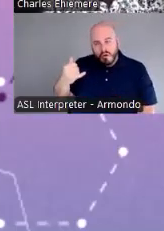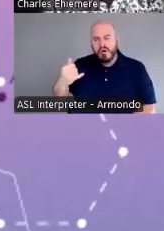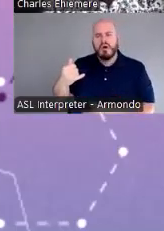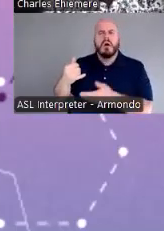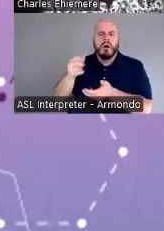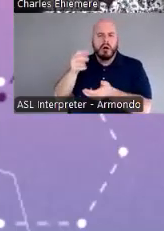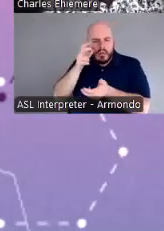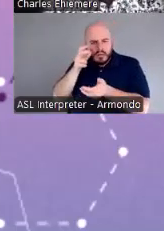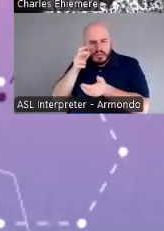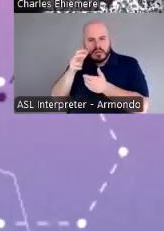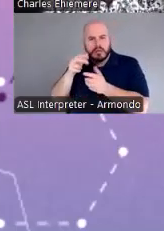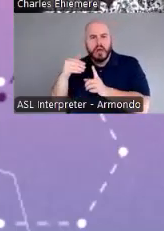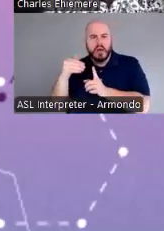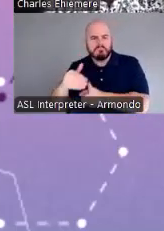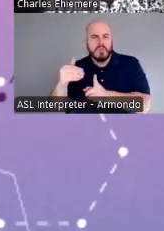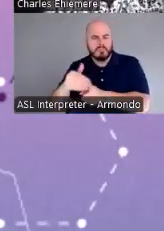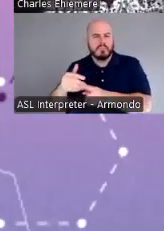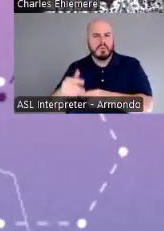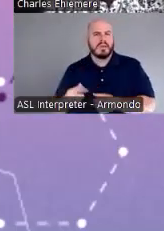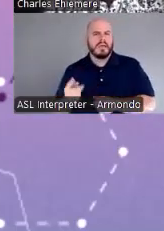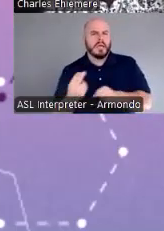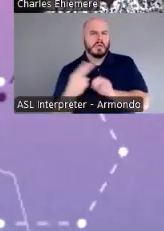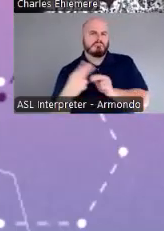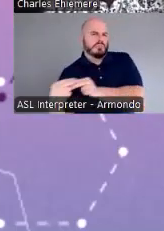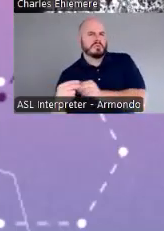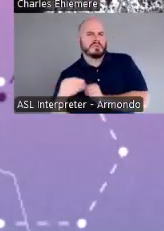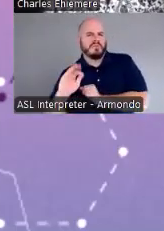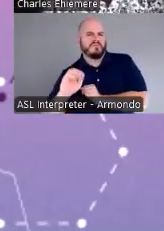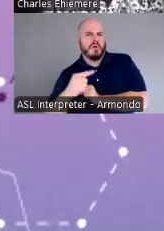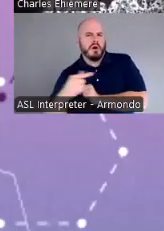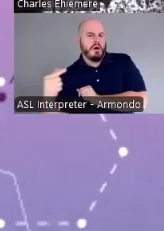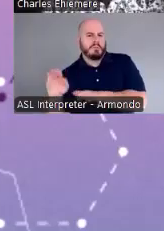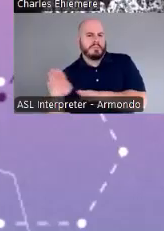as even for the vaccination of the children.